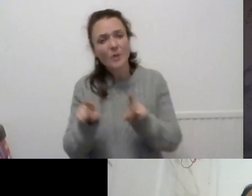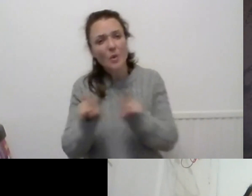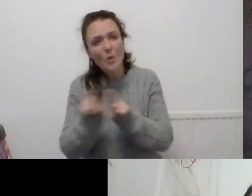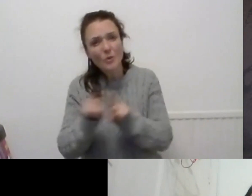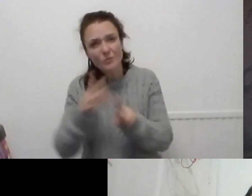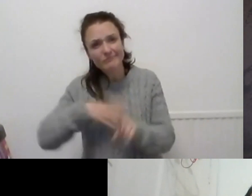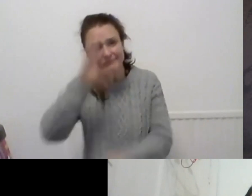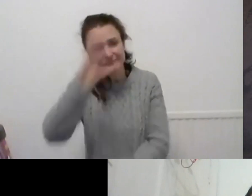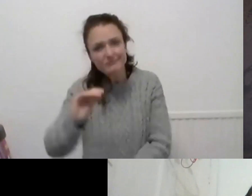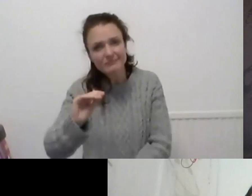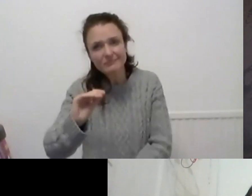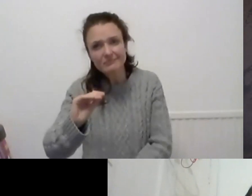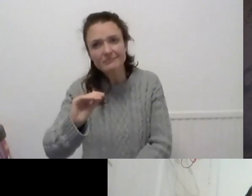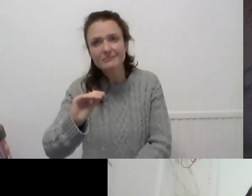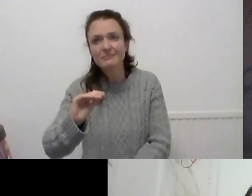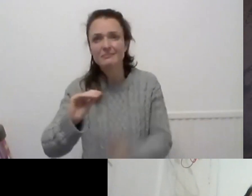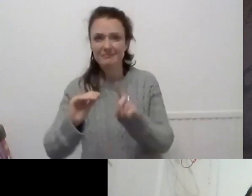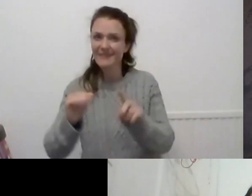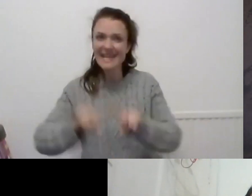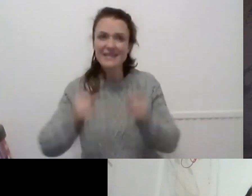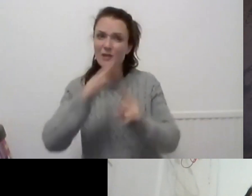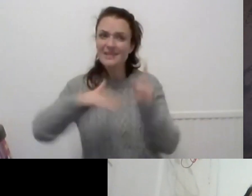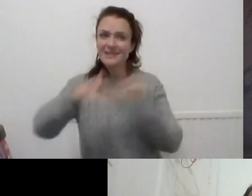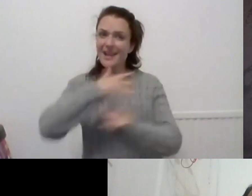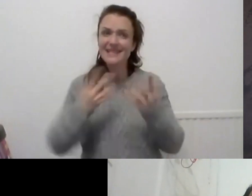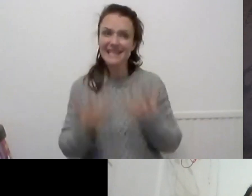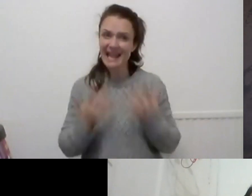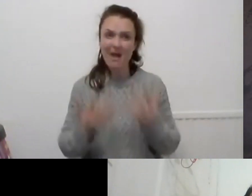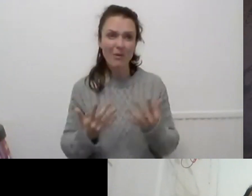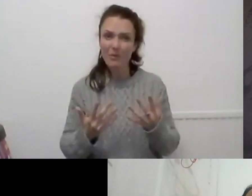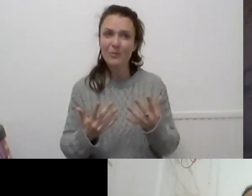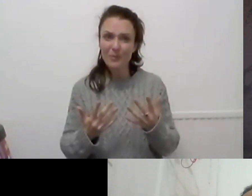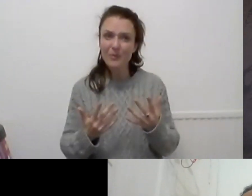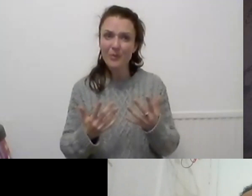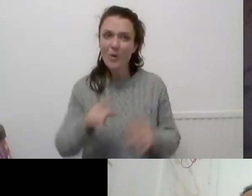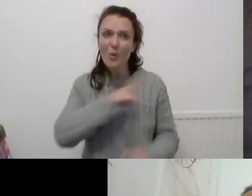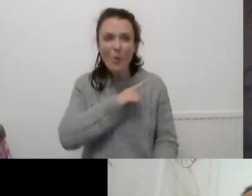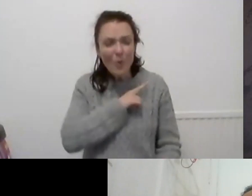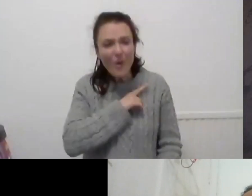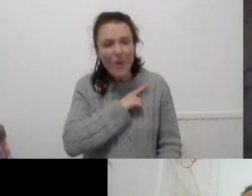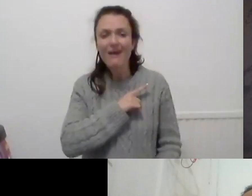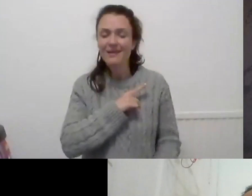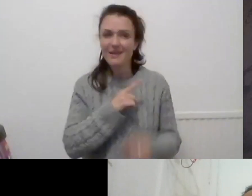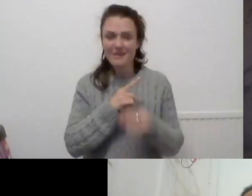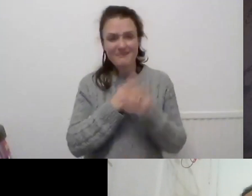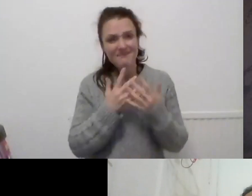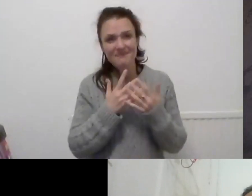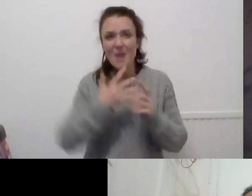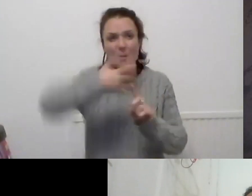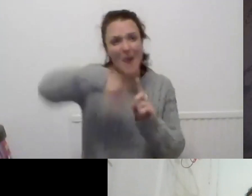a different society now, you know, people from a different background different. I think faith,